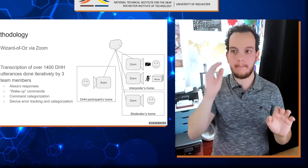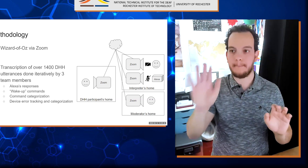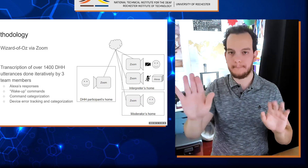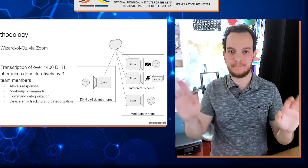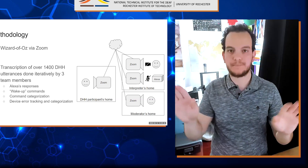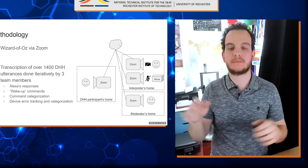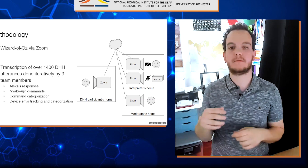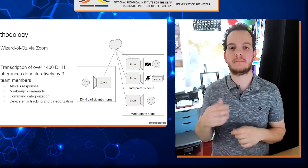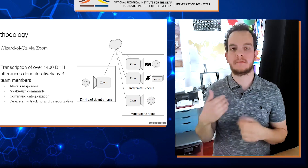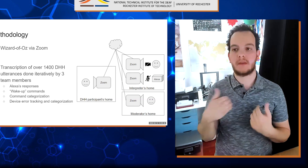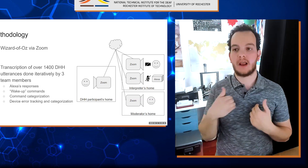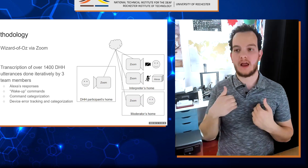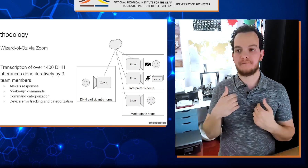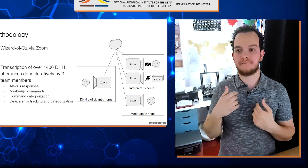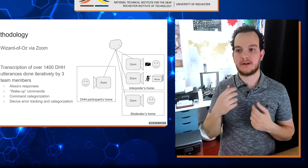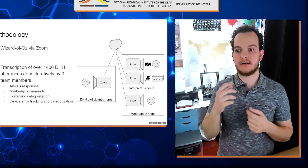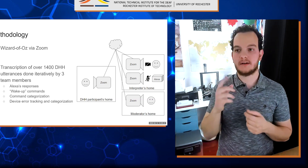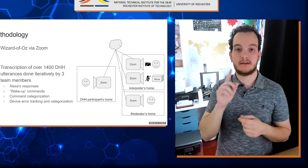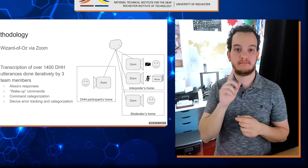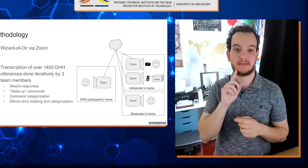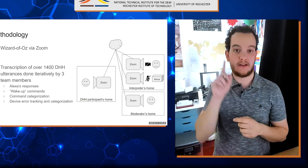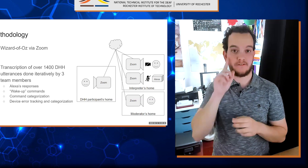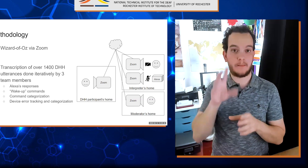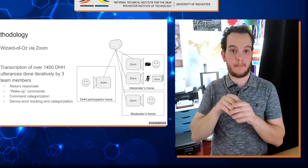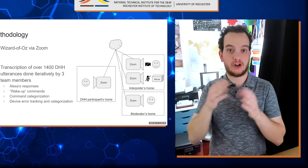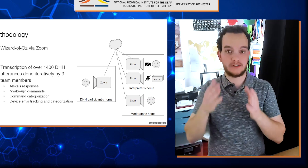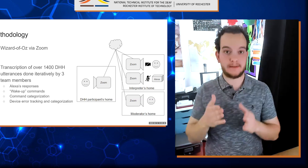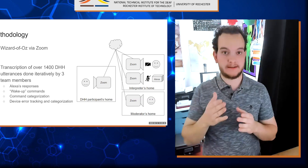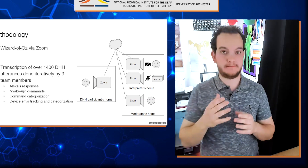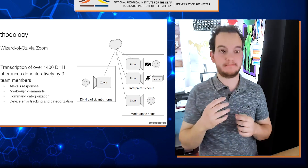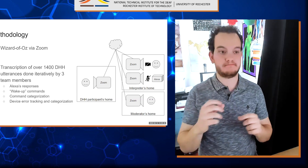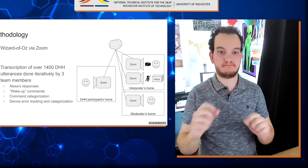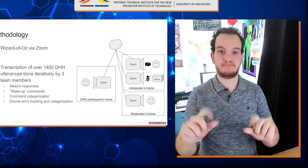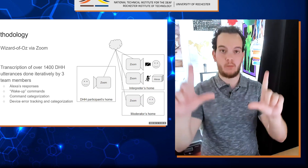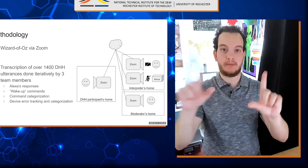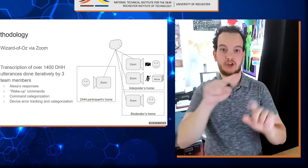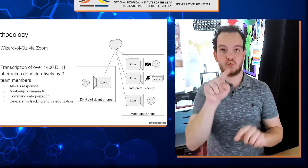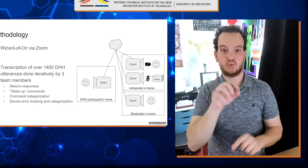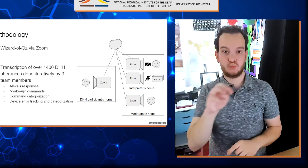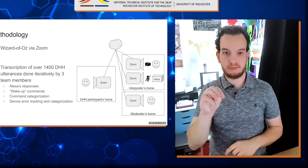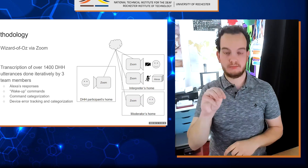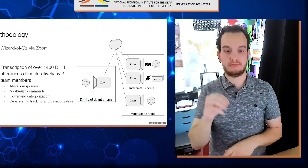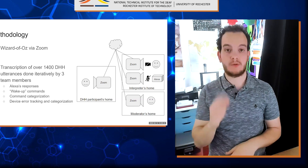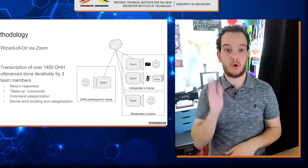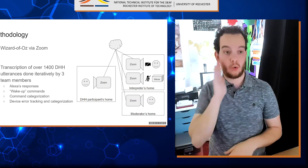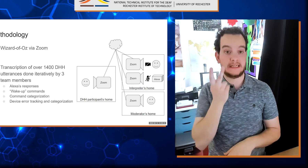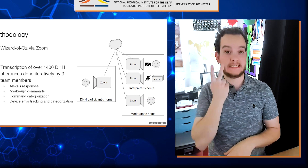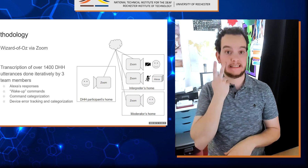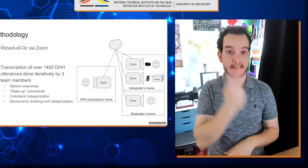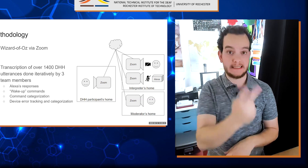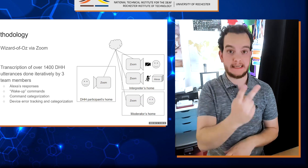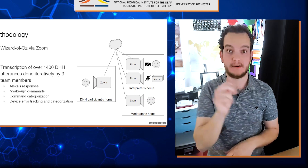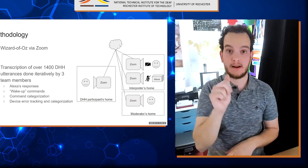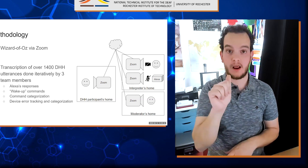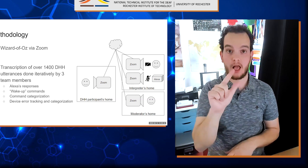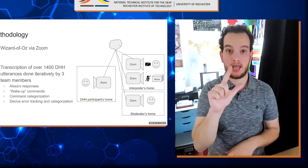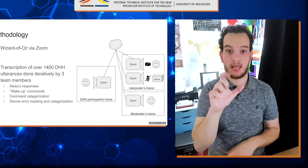and everyone was in their own homes. The participant would open Zoom,